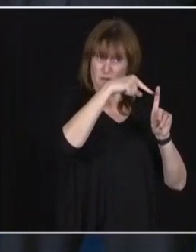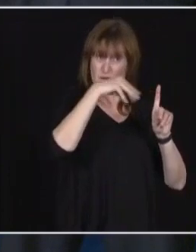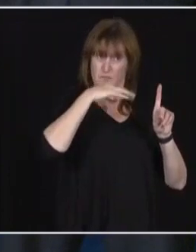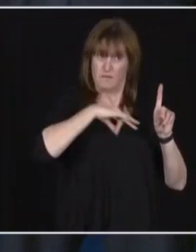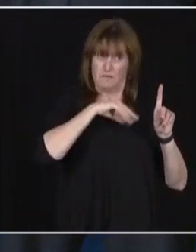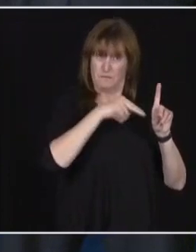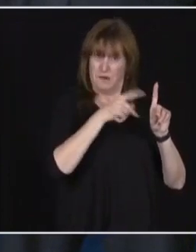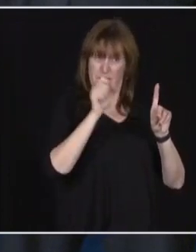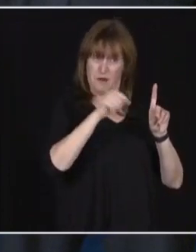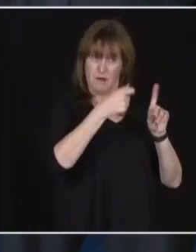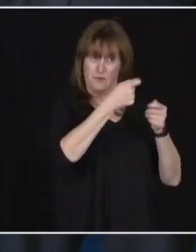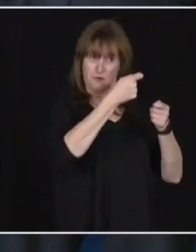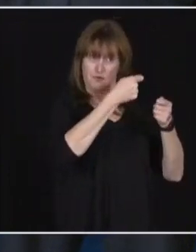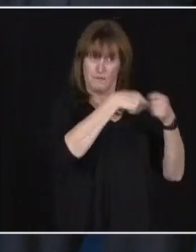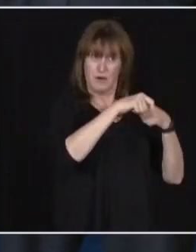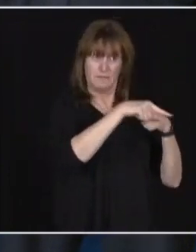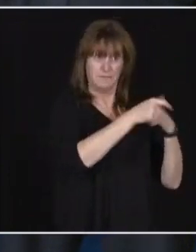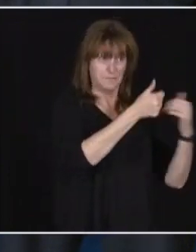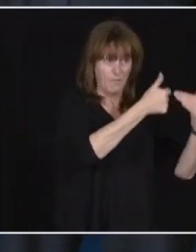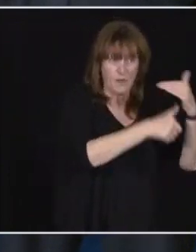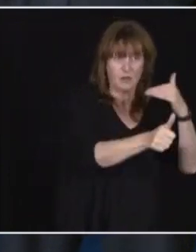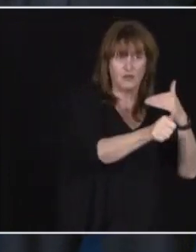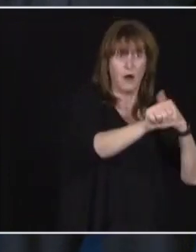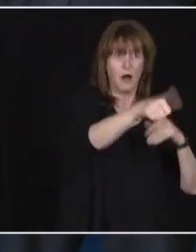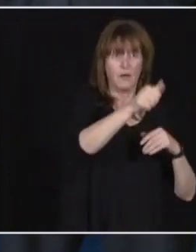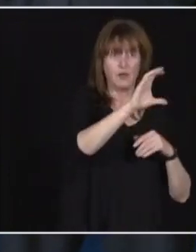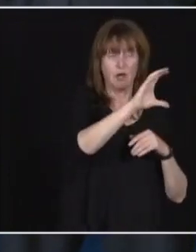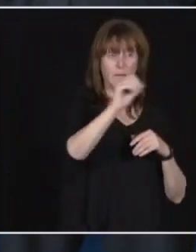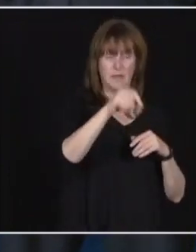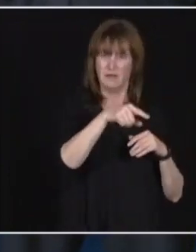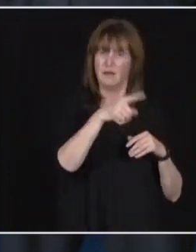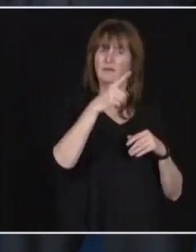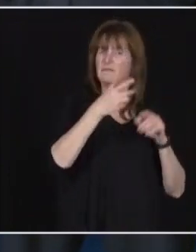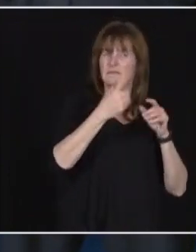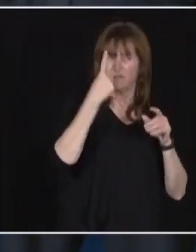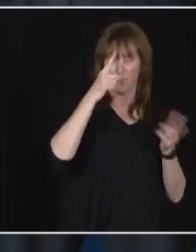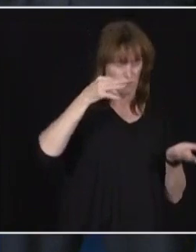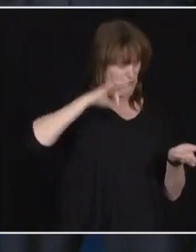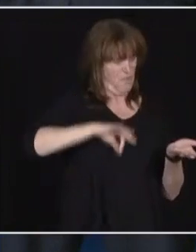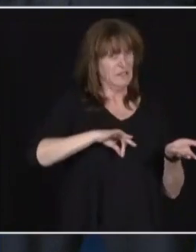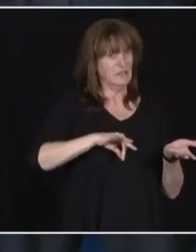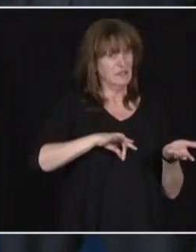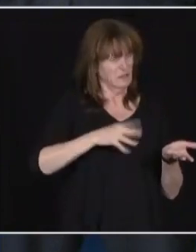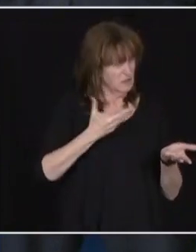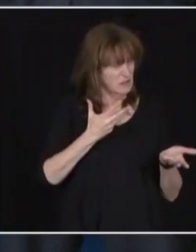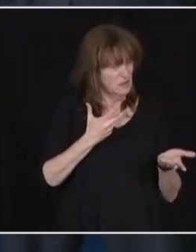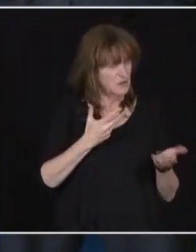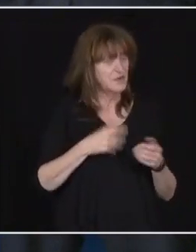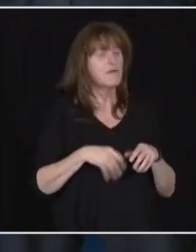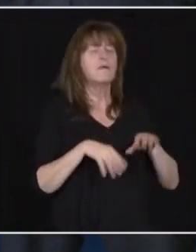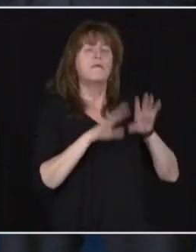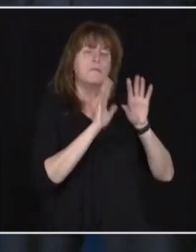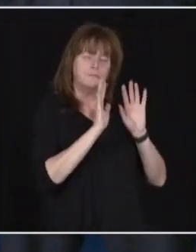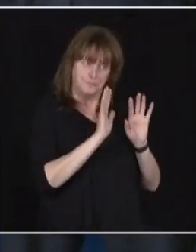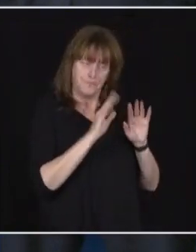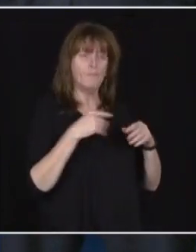which used to word the order that way and potentially place homes in the care of those corporations.